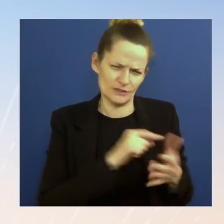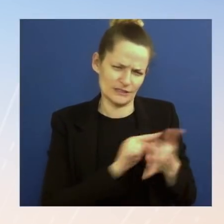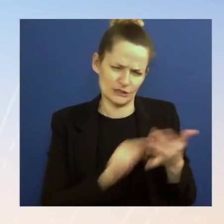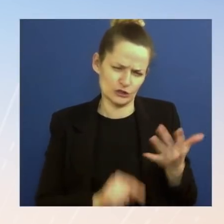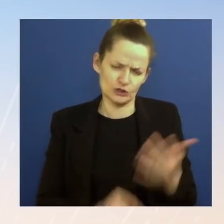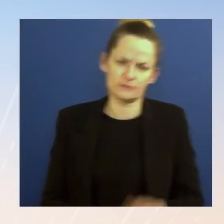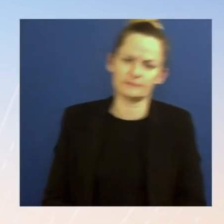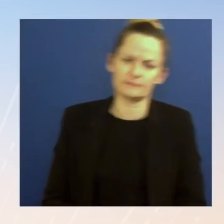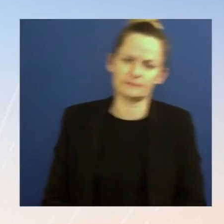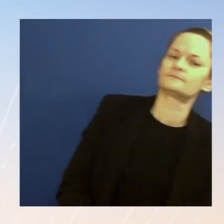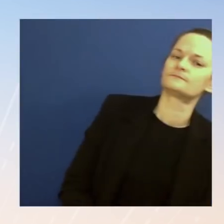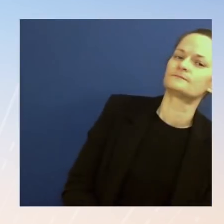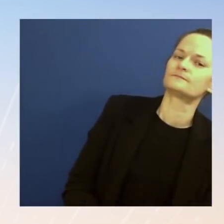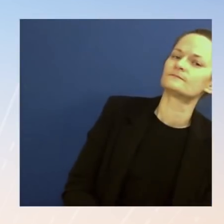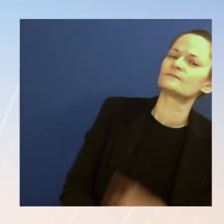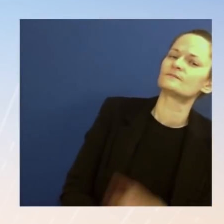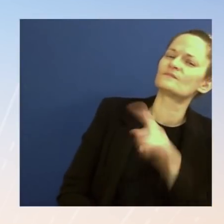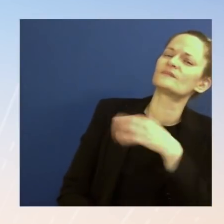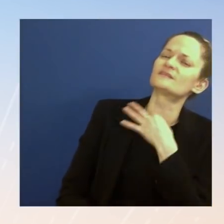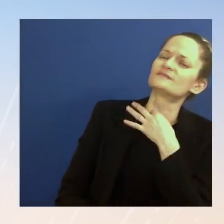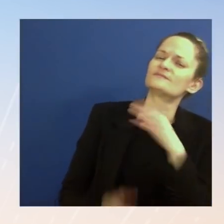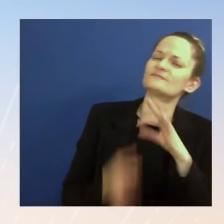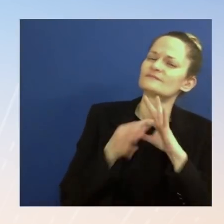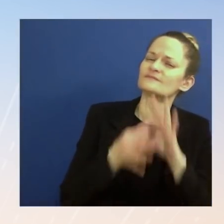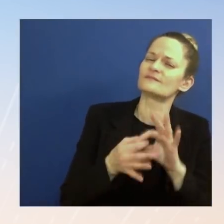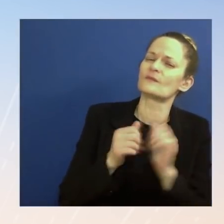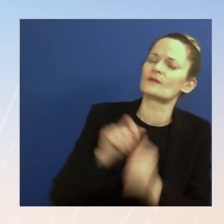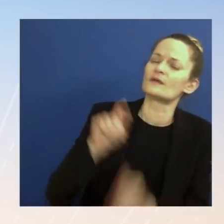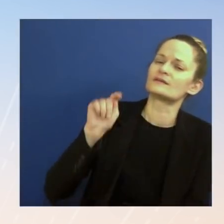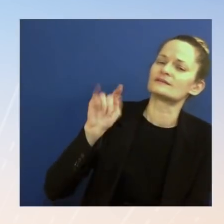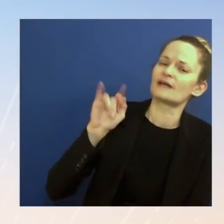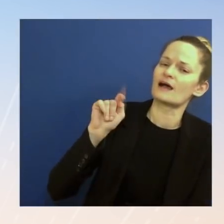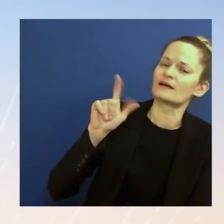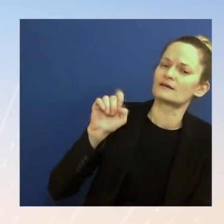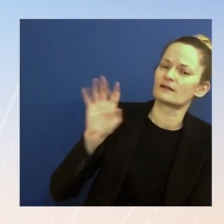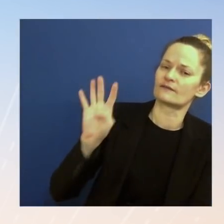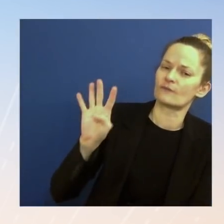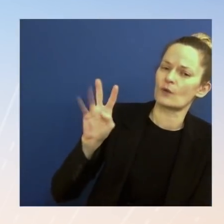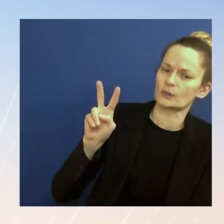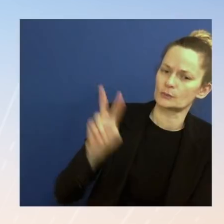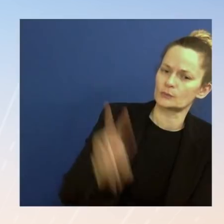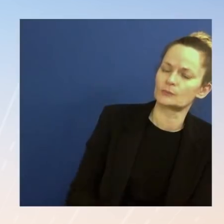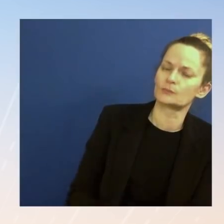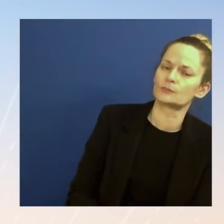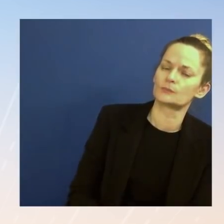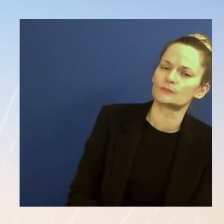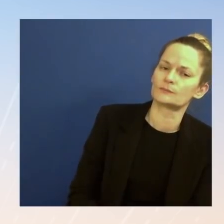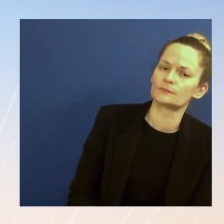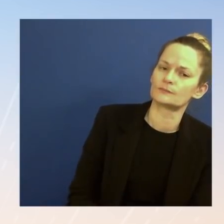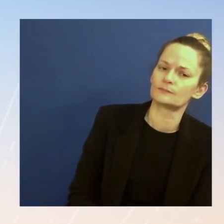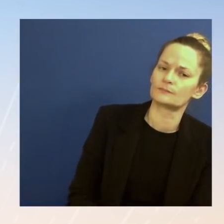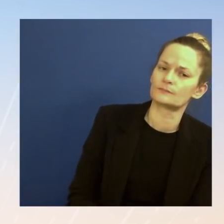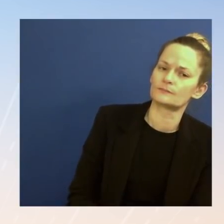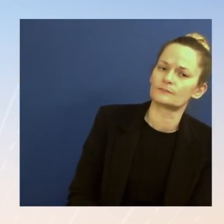and congresspeople and activists are criticizing the President. During the campaign, he said that this Trump-era policy was inhumane,